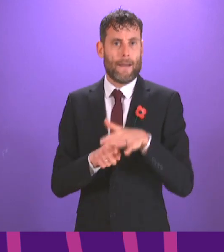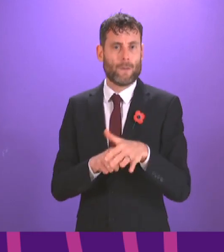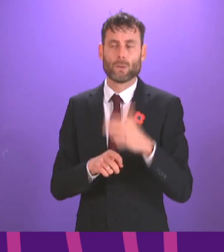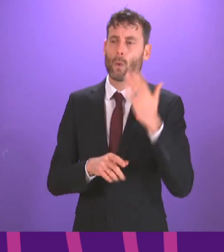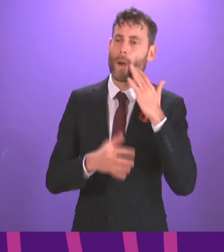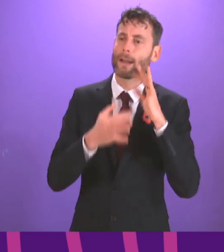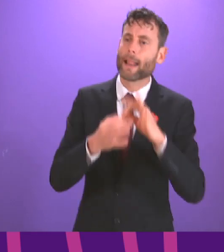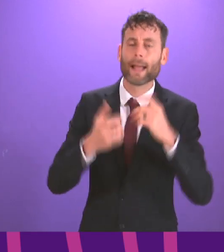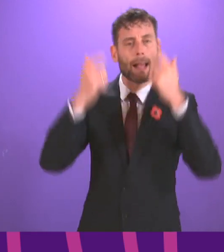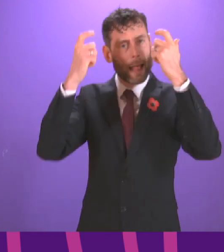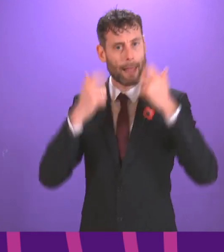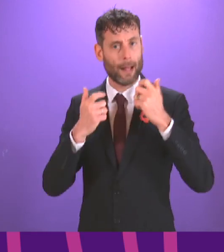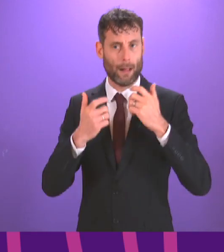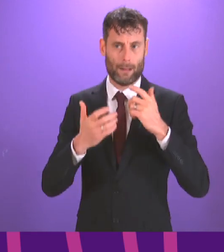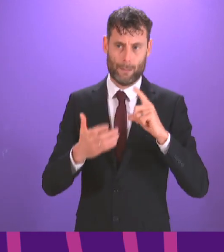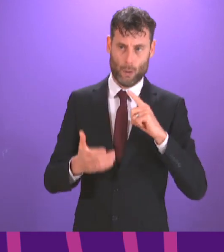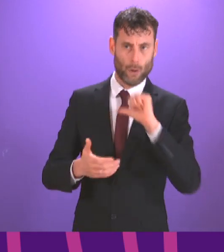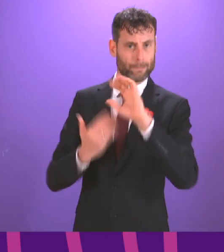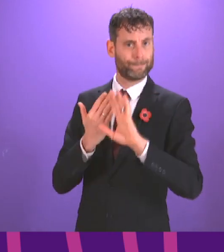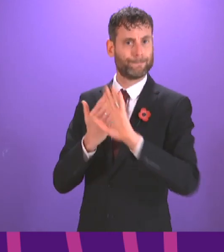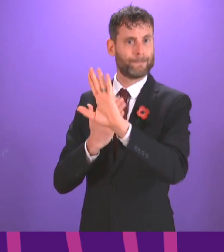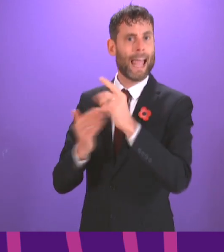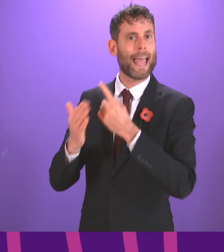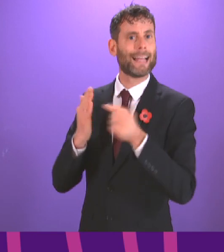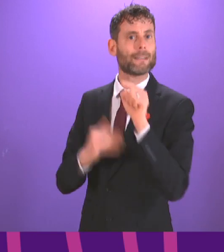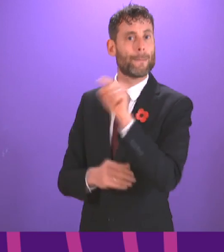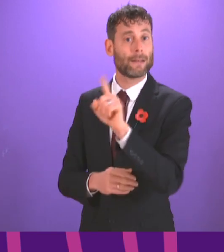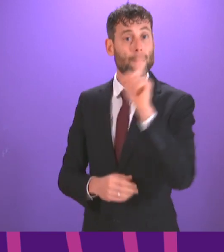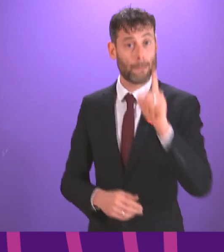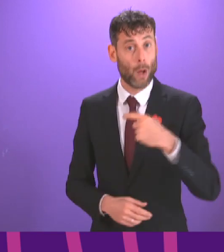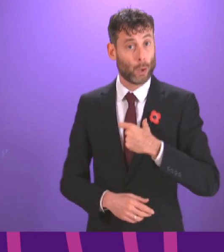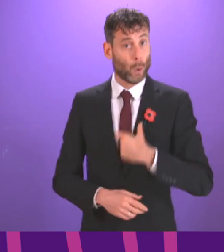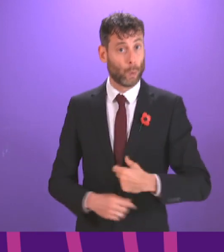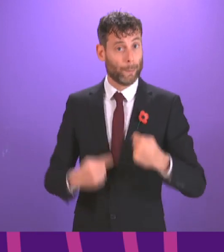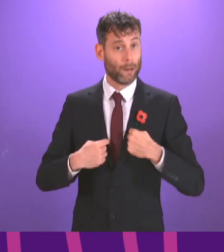on decisions of the independent legal system. From a human perspective, there are some cases